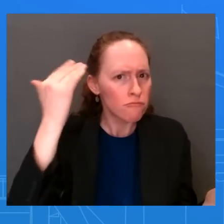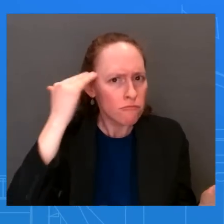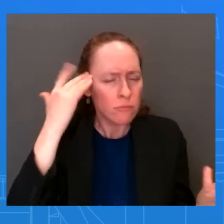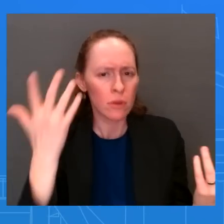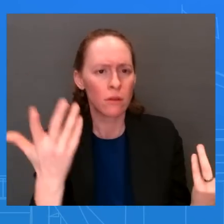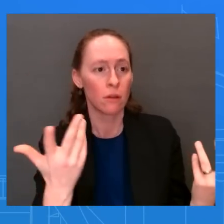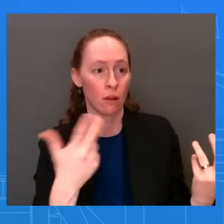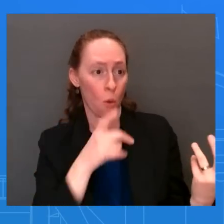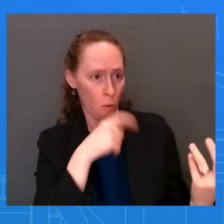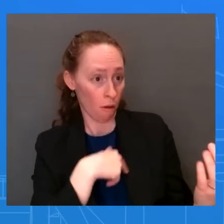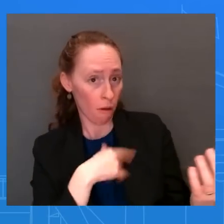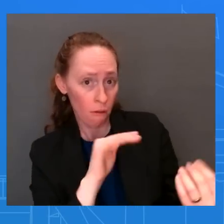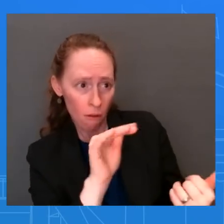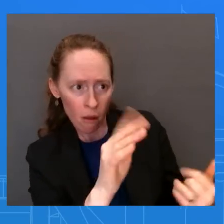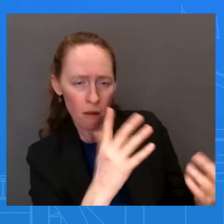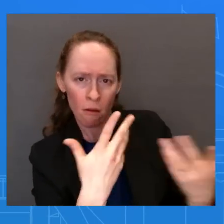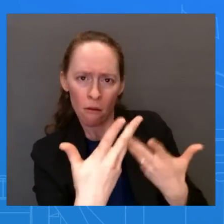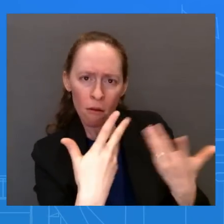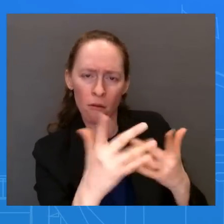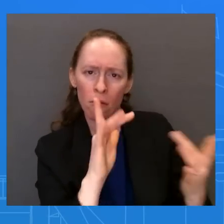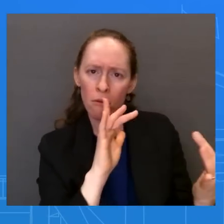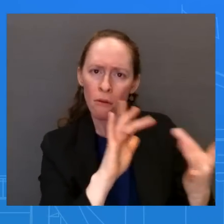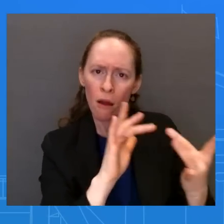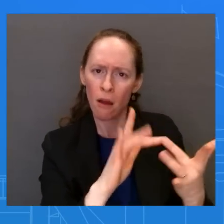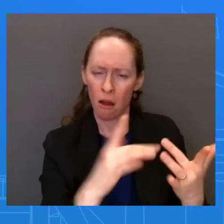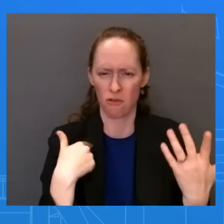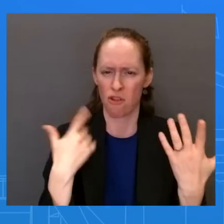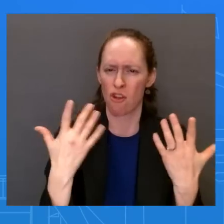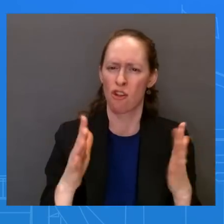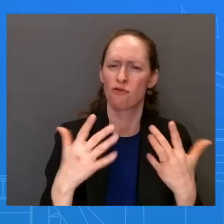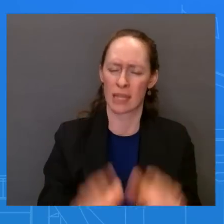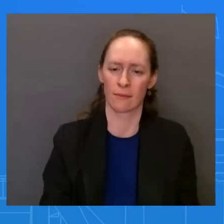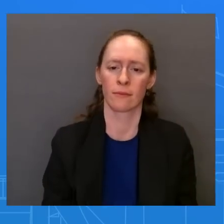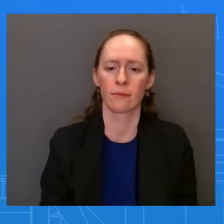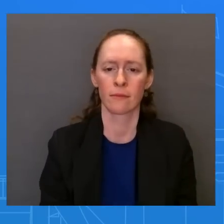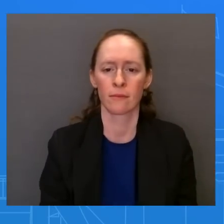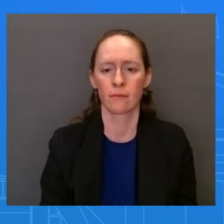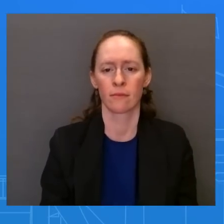to address the debt ceiling, and that's how it should be. It should not be used as a political football.